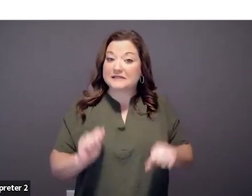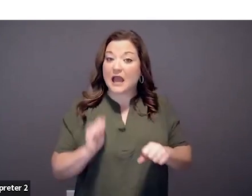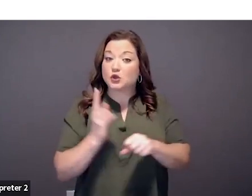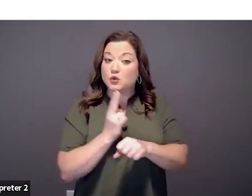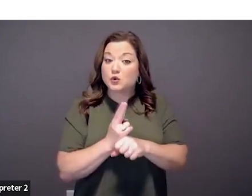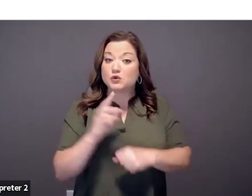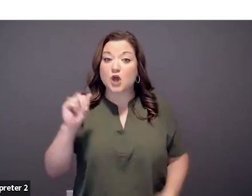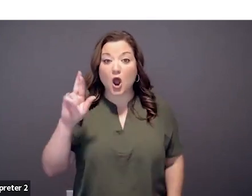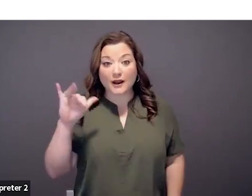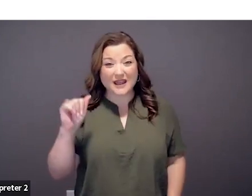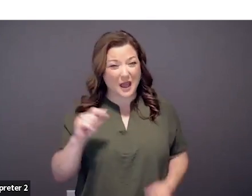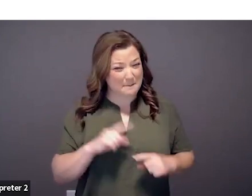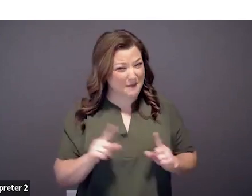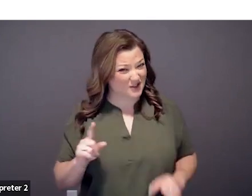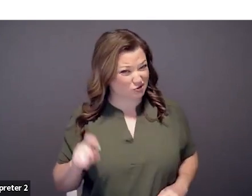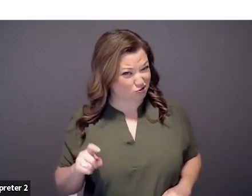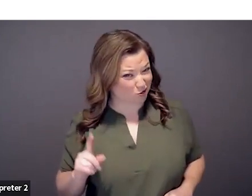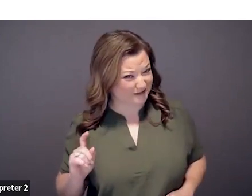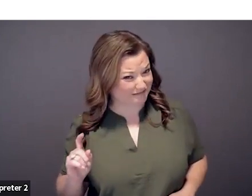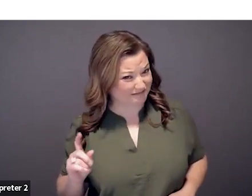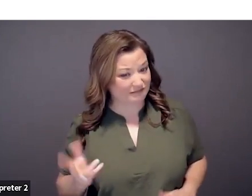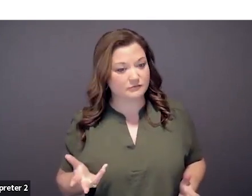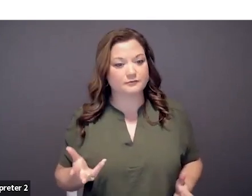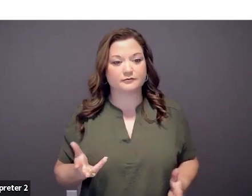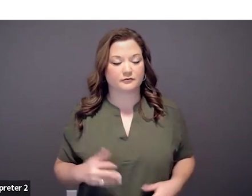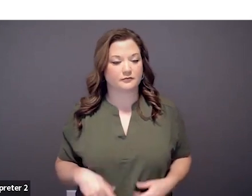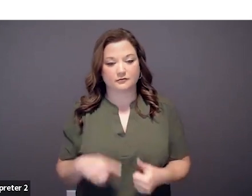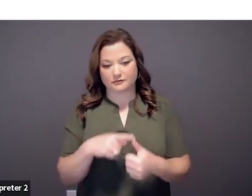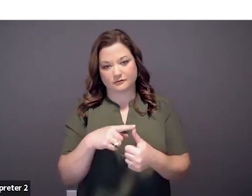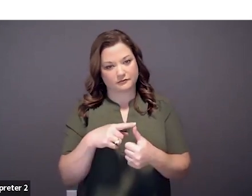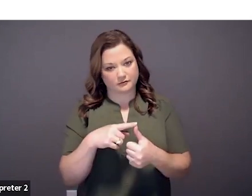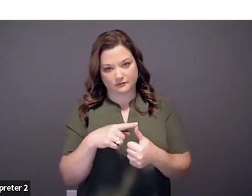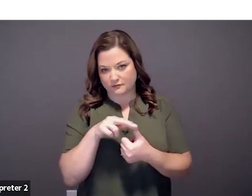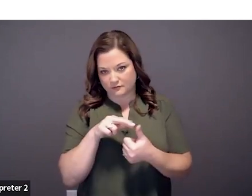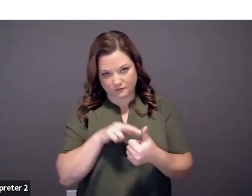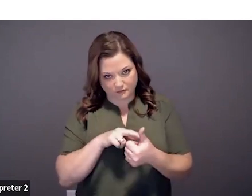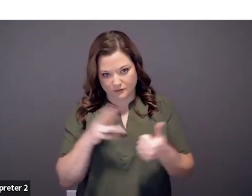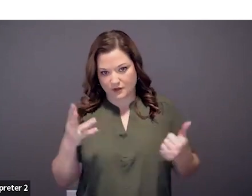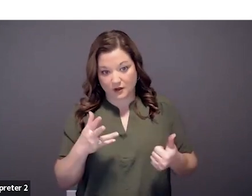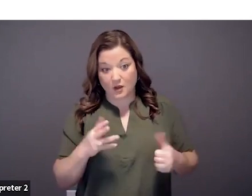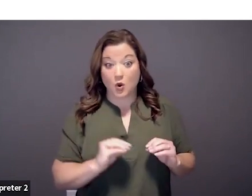The number one rule of ARIA is that no ARIA is better than bad ARIA.